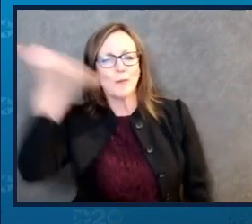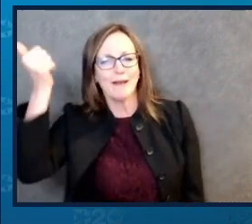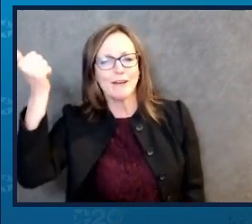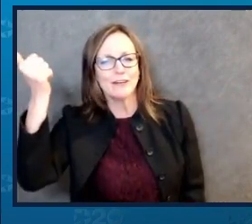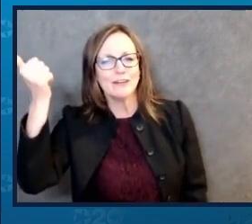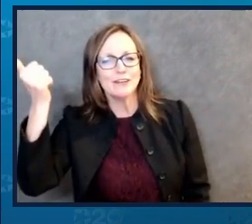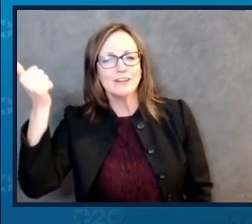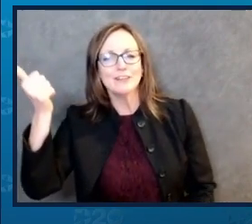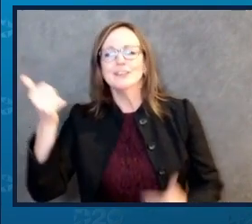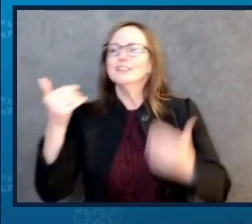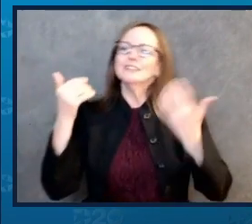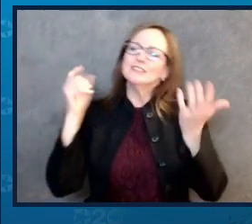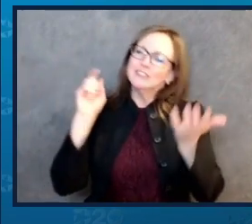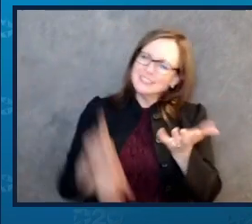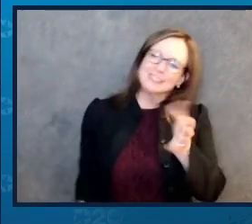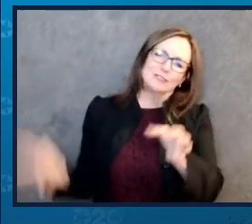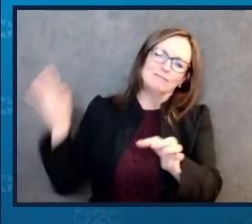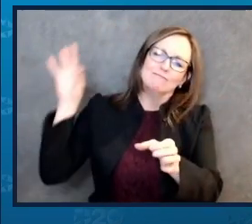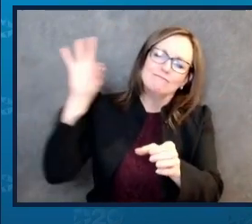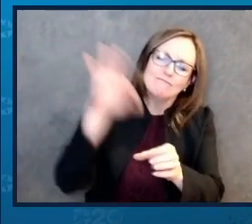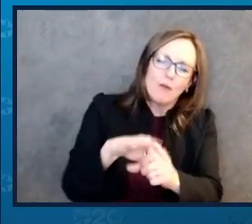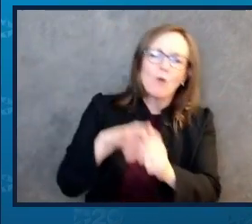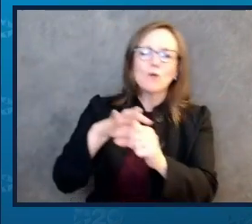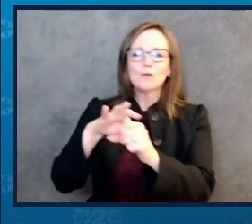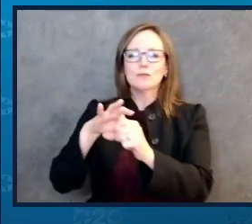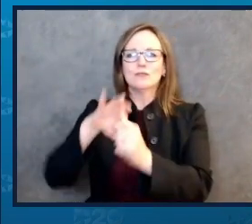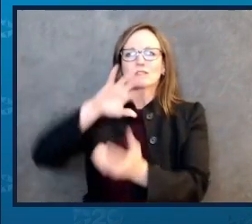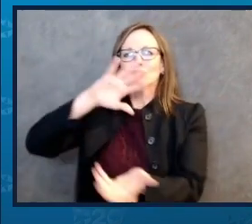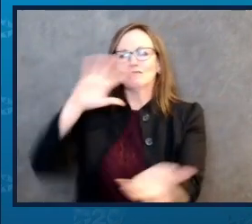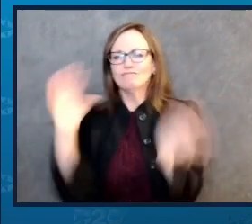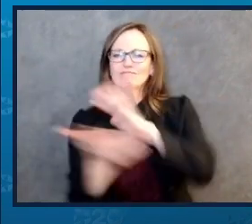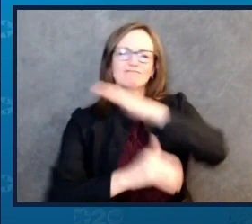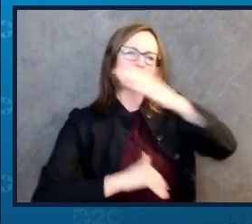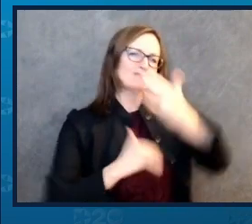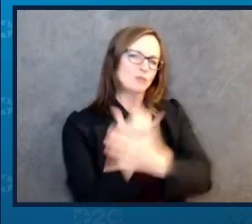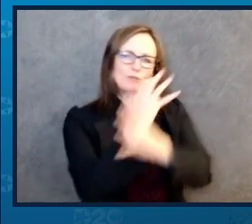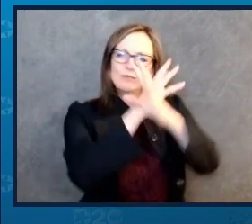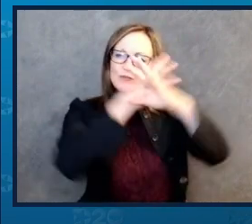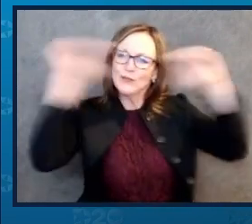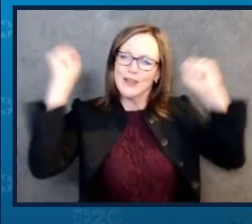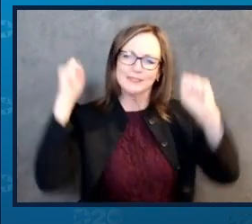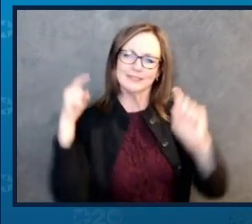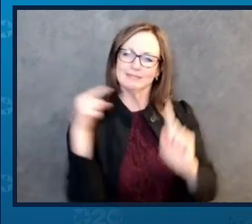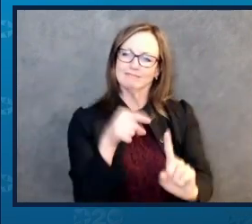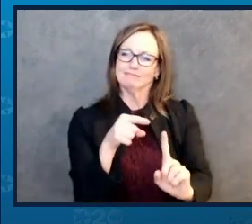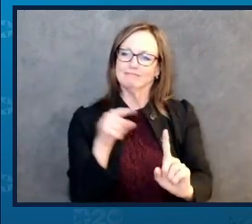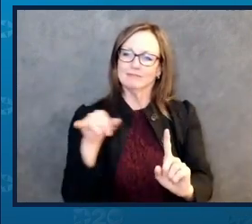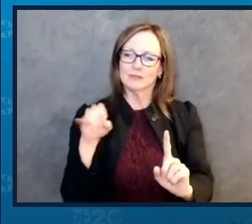SOMETHING DIFFERENT, SOMETHING BRENT AND DO THE IMPORTANT WORK.